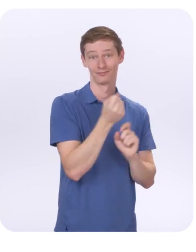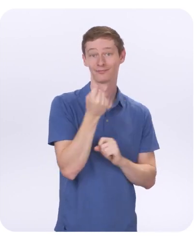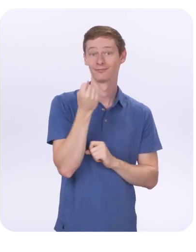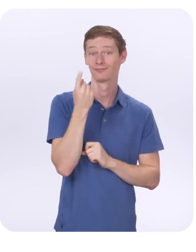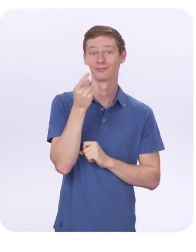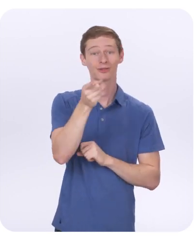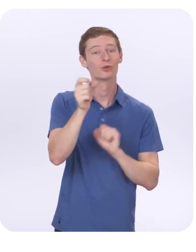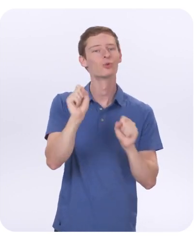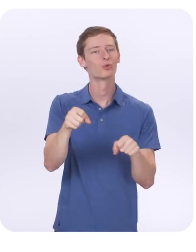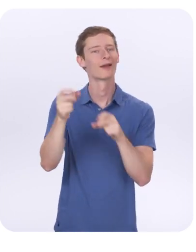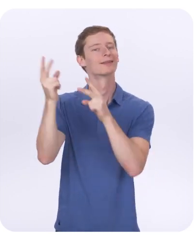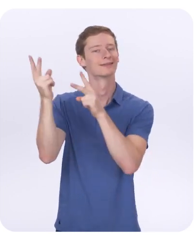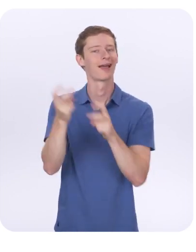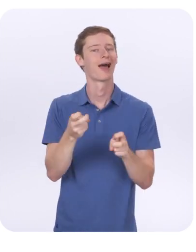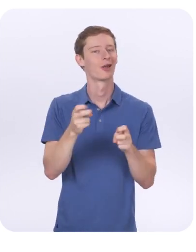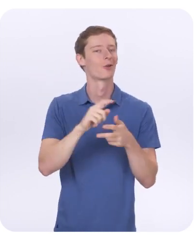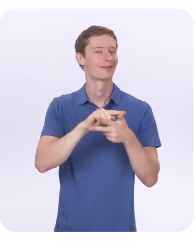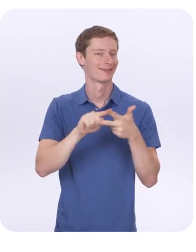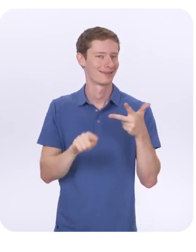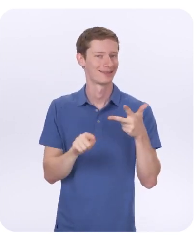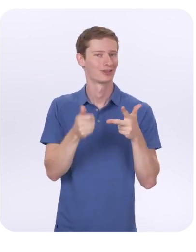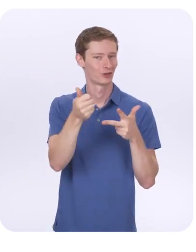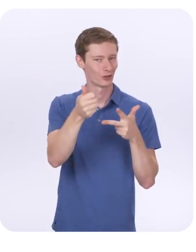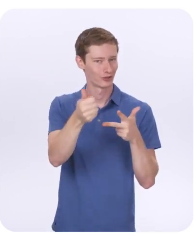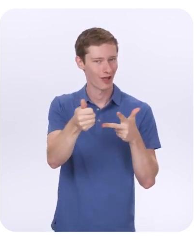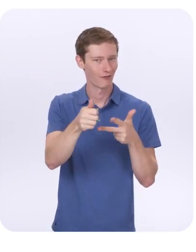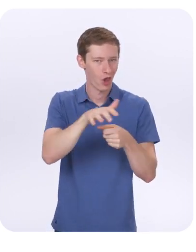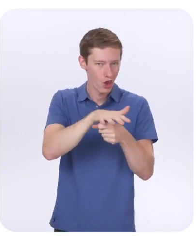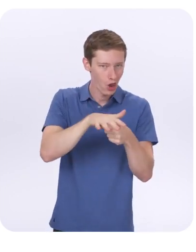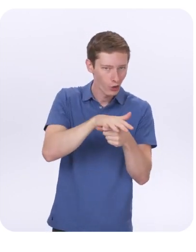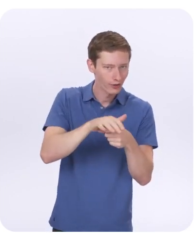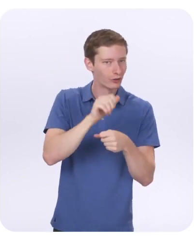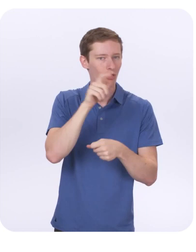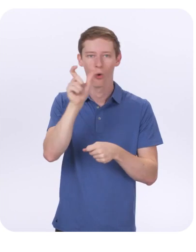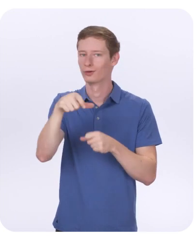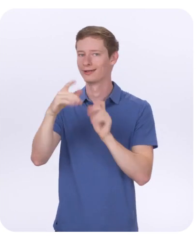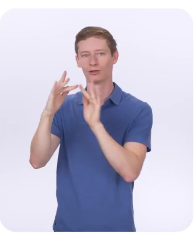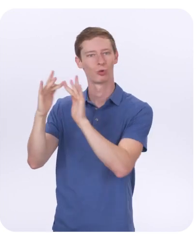a local code assistant that doesn’t require any internet connection.